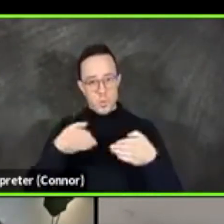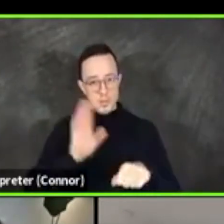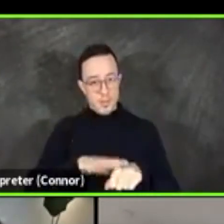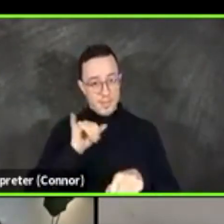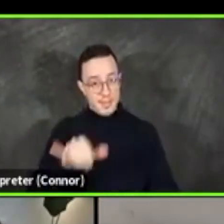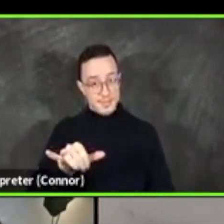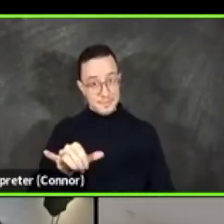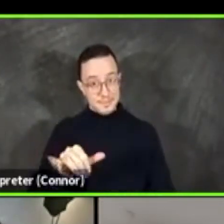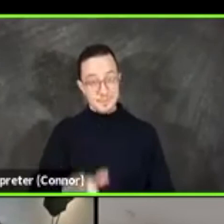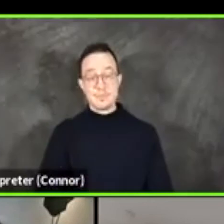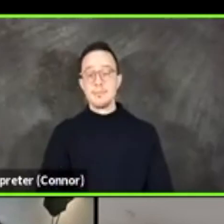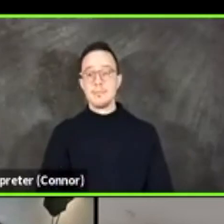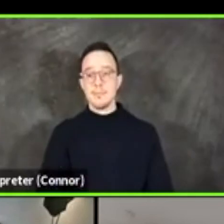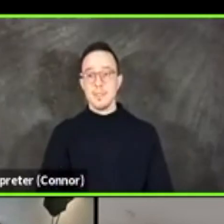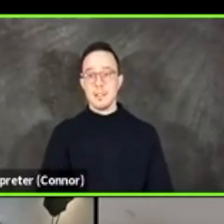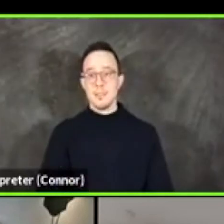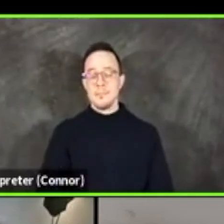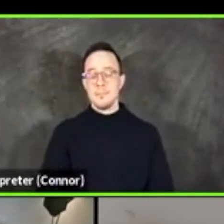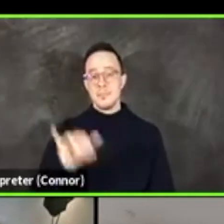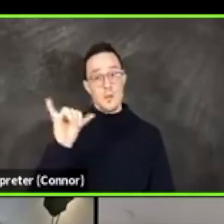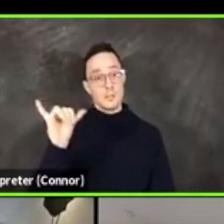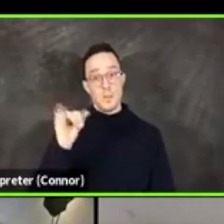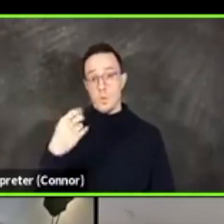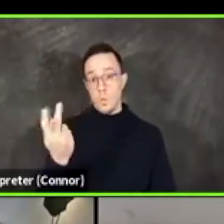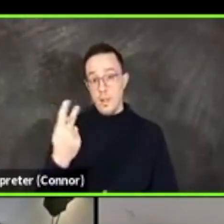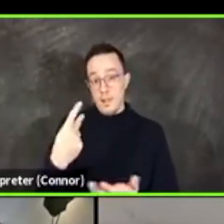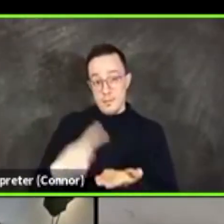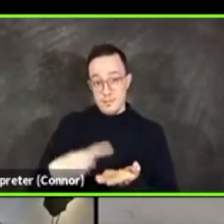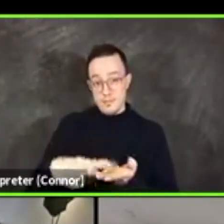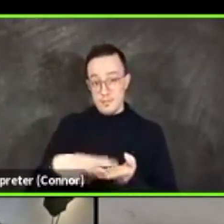THIS ALEJANDRA, WE'VE ALSO TALKED ALSO SO MUCH, JUST IN CLOSING ABOUT THE IMPORTANCE